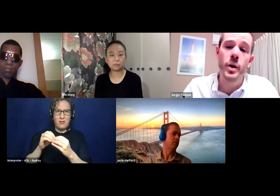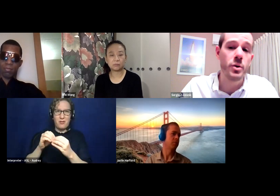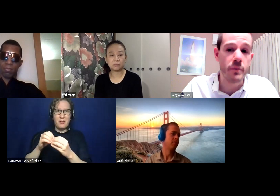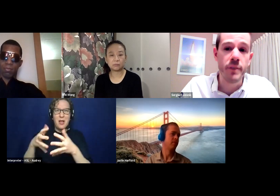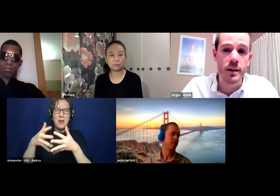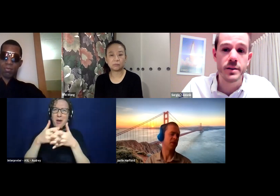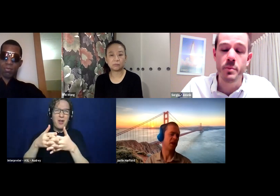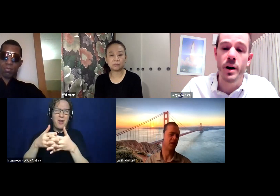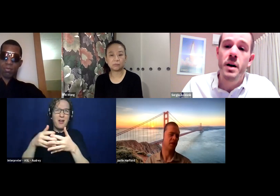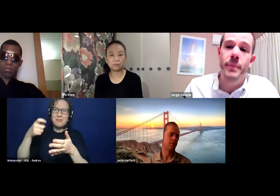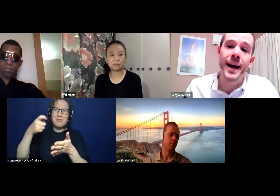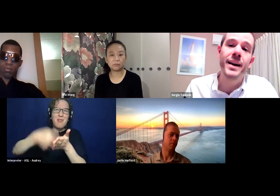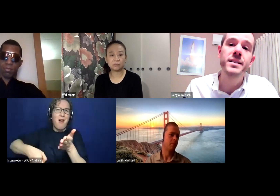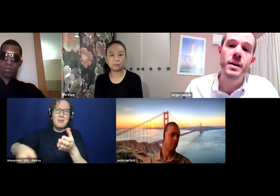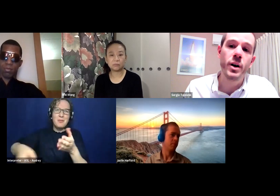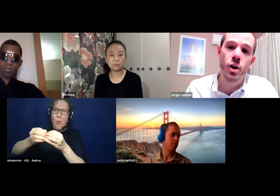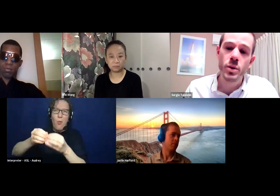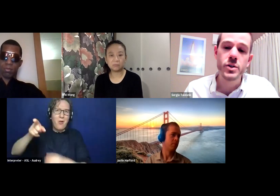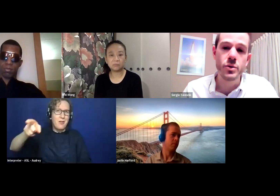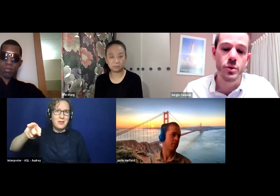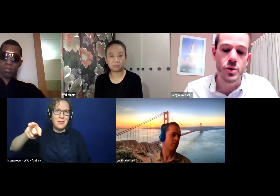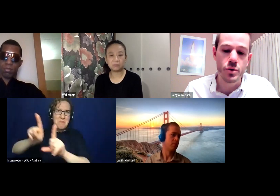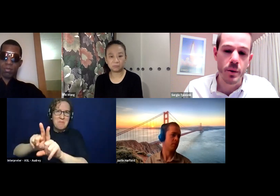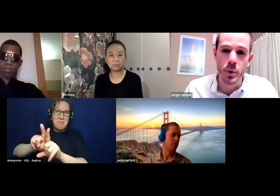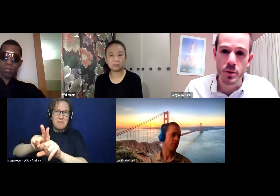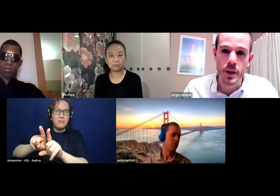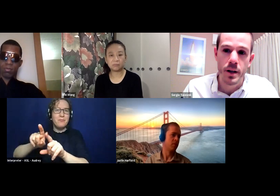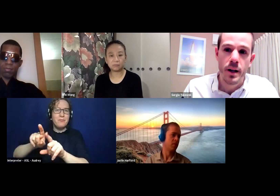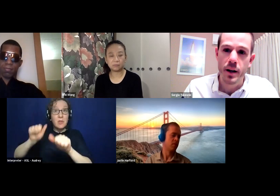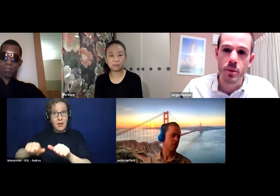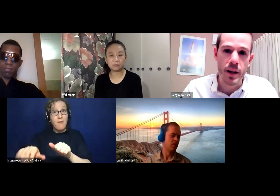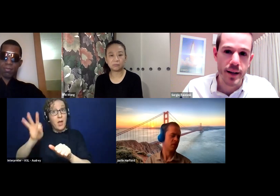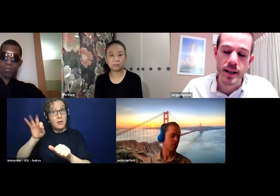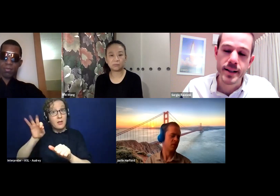I knew I could have found someone but I needed someone not only to support me, like, on my daily